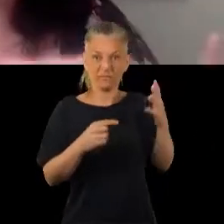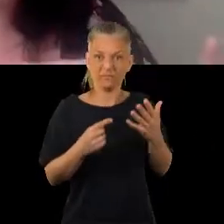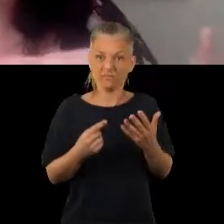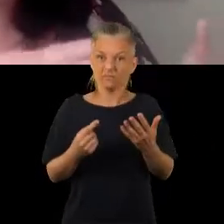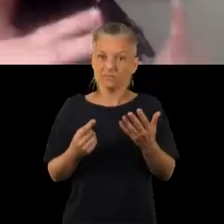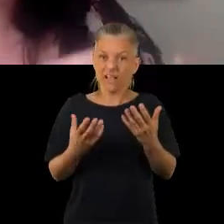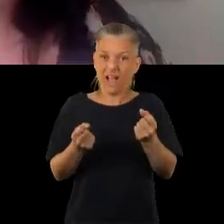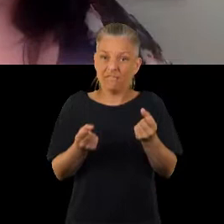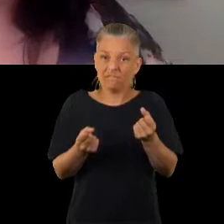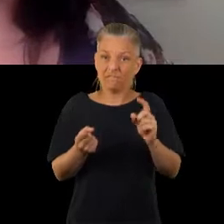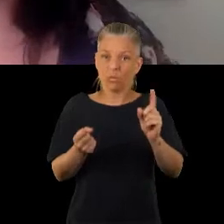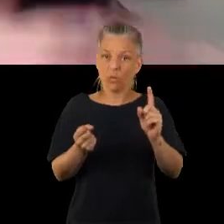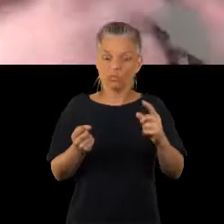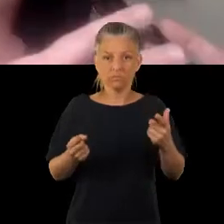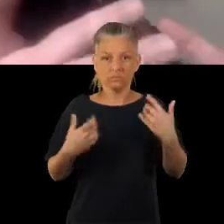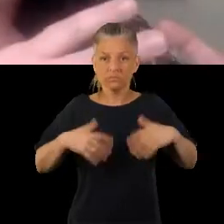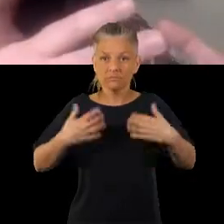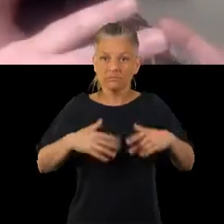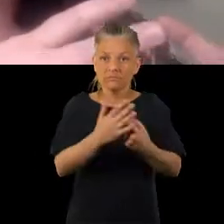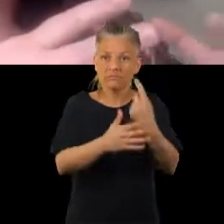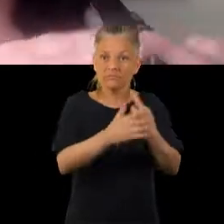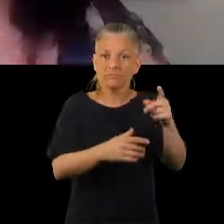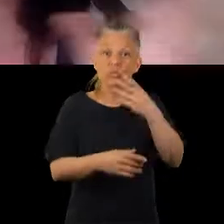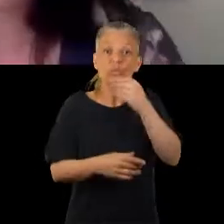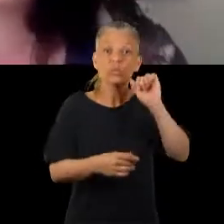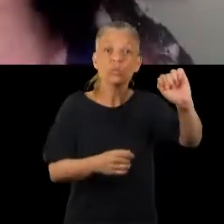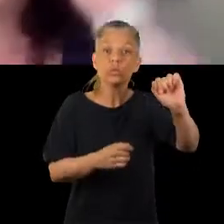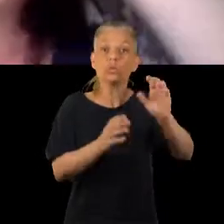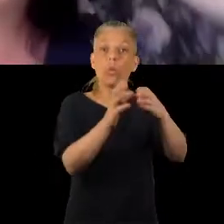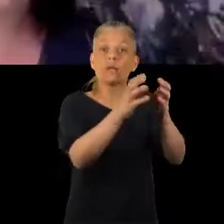the NHS was people trying to create something for peers, where actually there were already some good